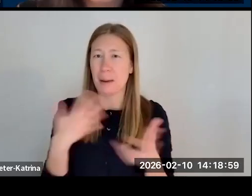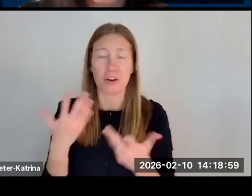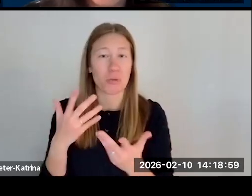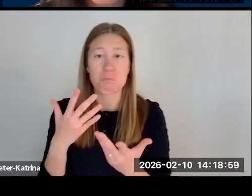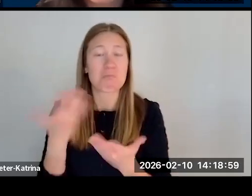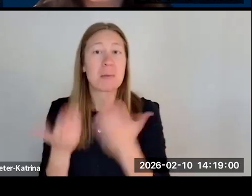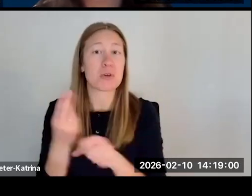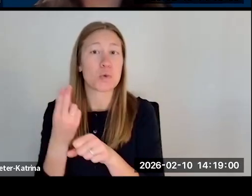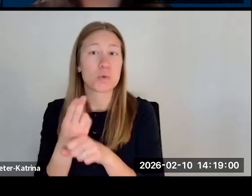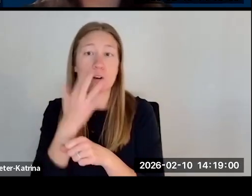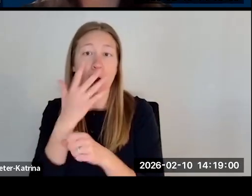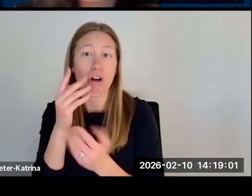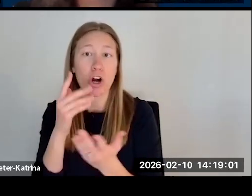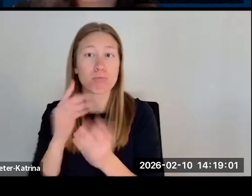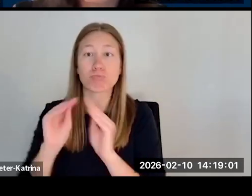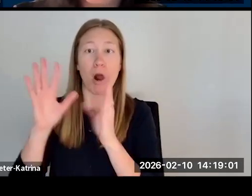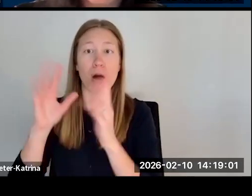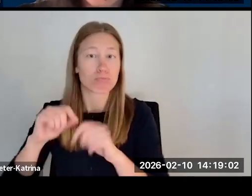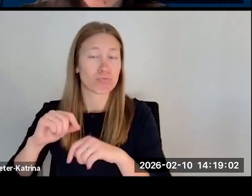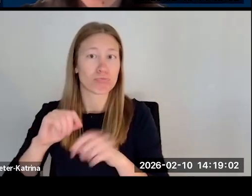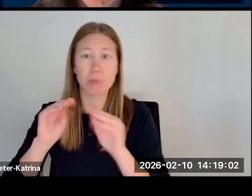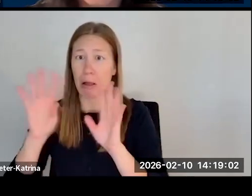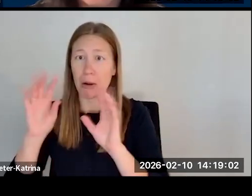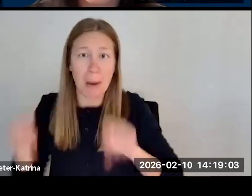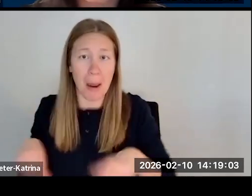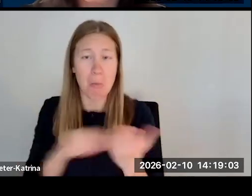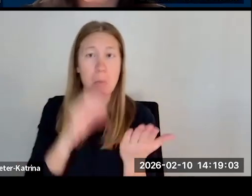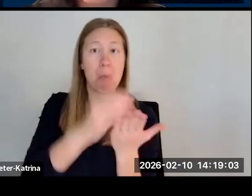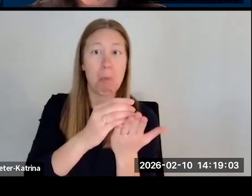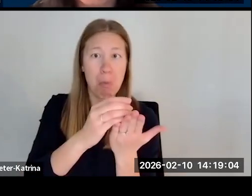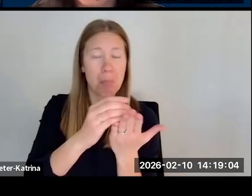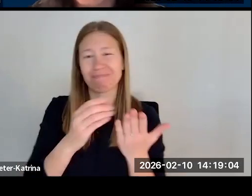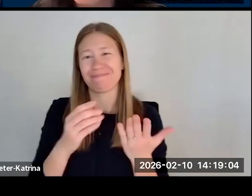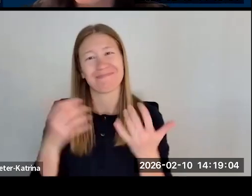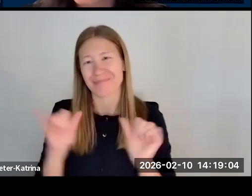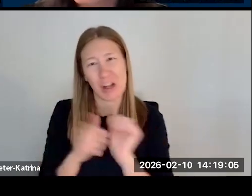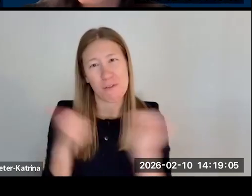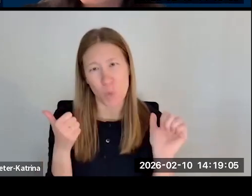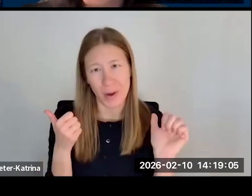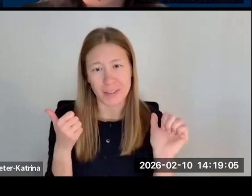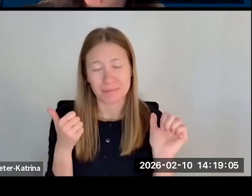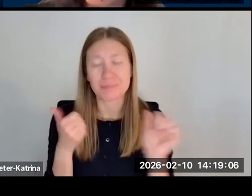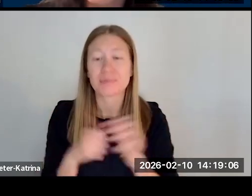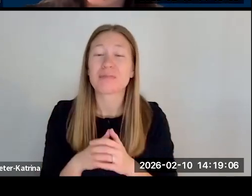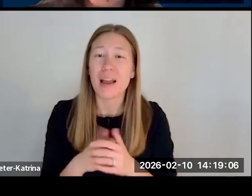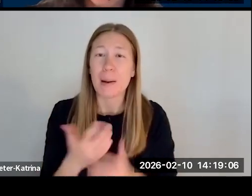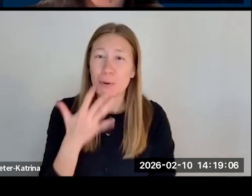If you are adding text over background images, I would suggest either adjusting the transparency